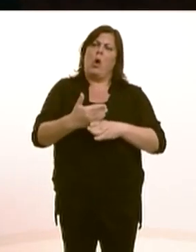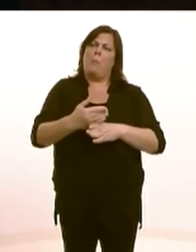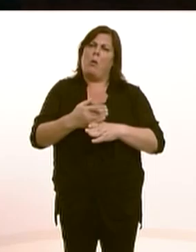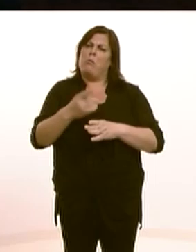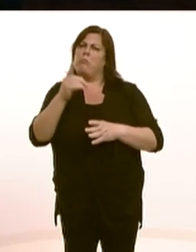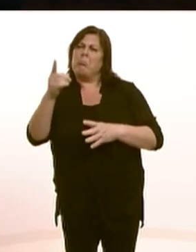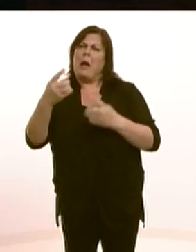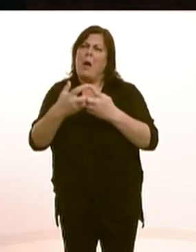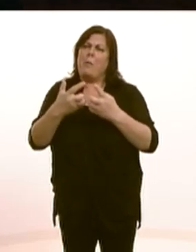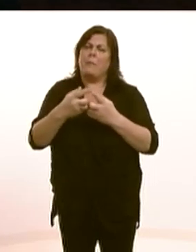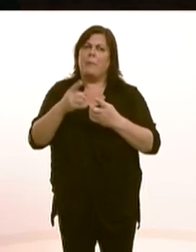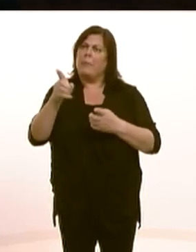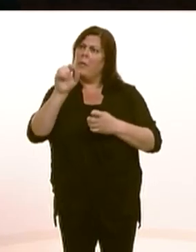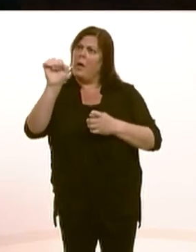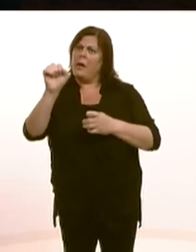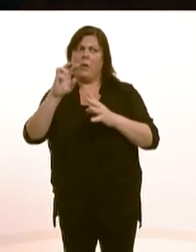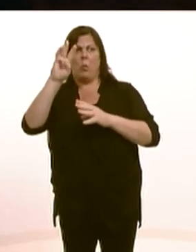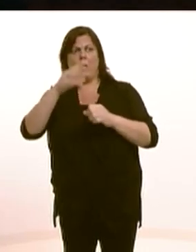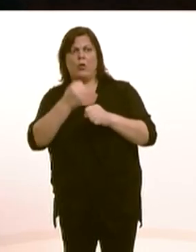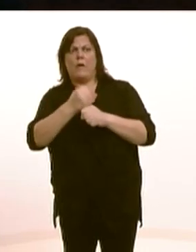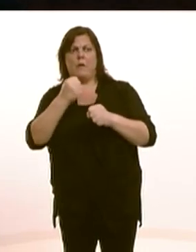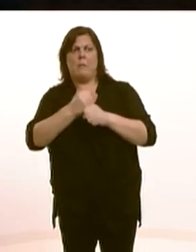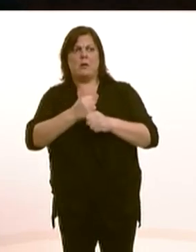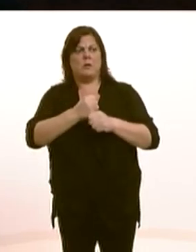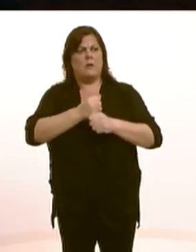How is your Welsh Government publicising the whole devolution of taxation so that, when